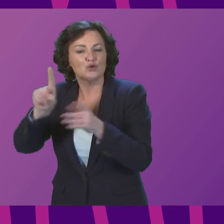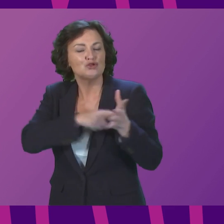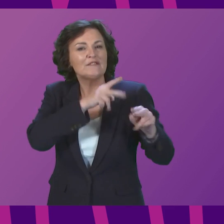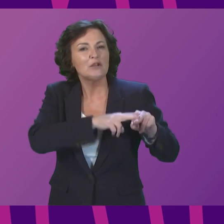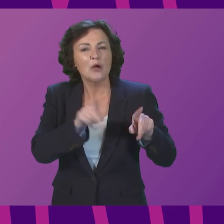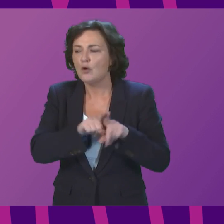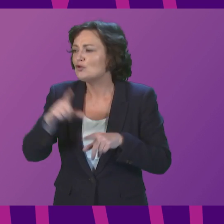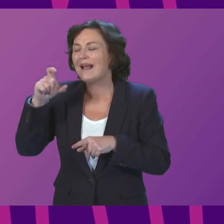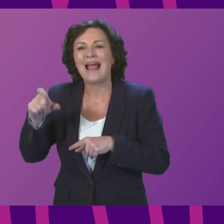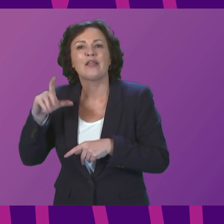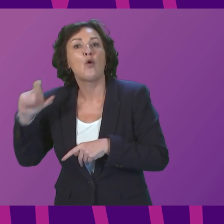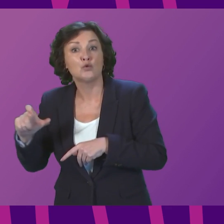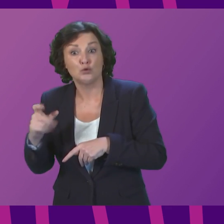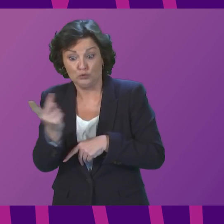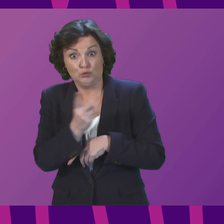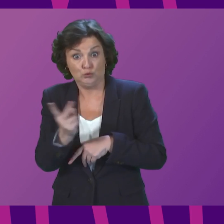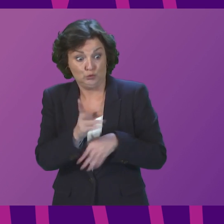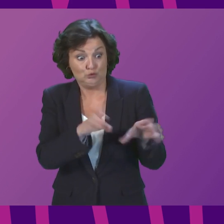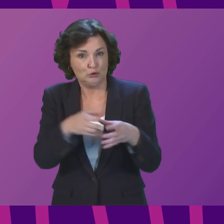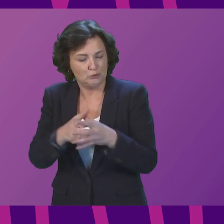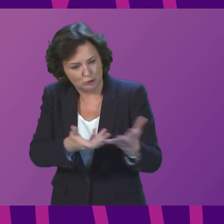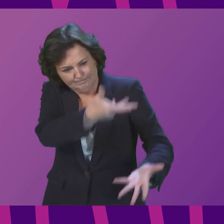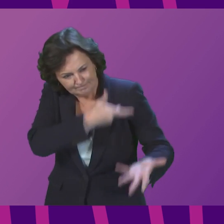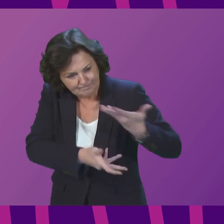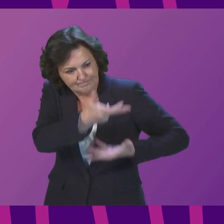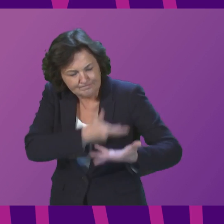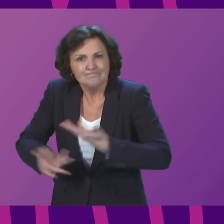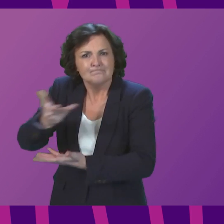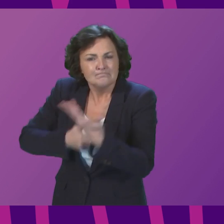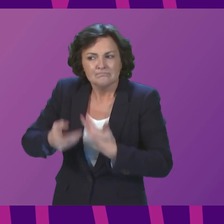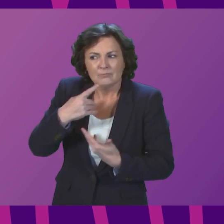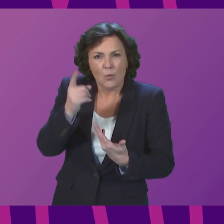Catherine Calderwood, met two groups of women, for lengthy periods, to hear directly from them.